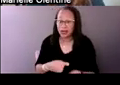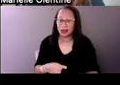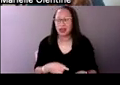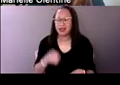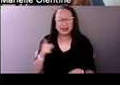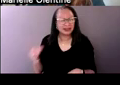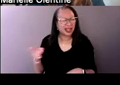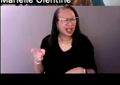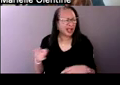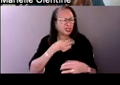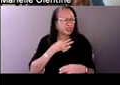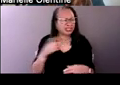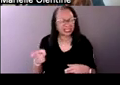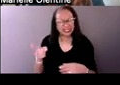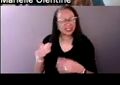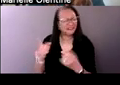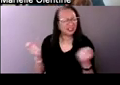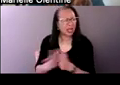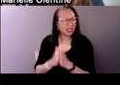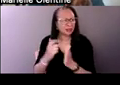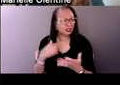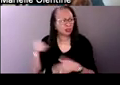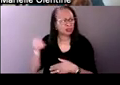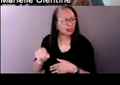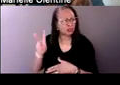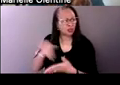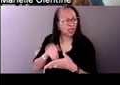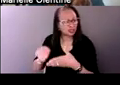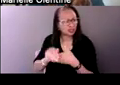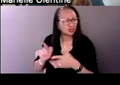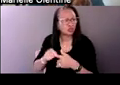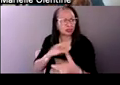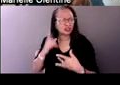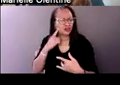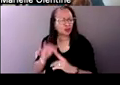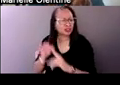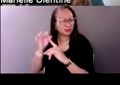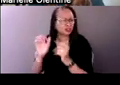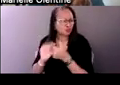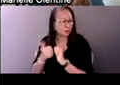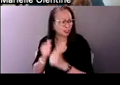can ask people that you know online. I'm sure we all know certain film festivals by reputation already.